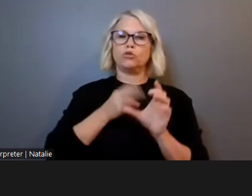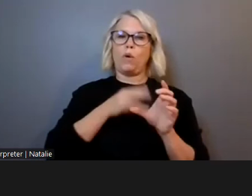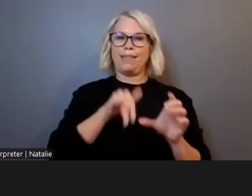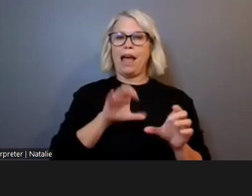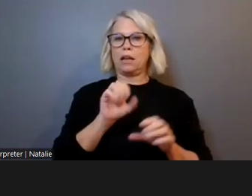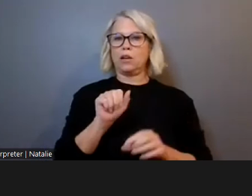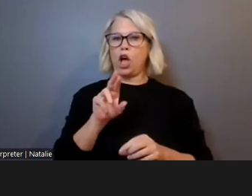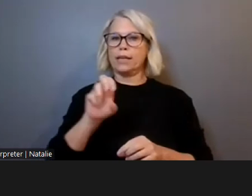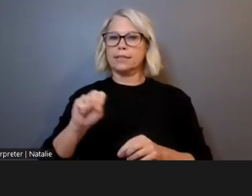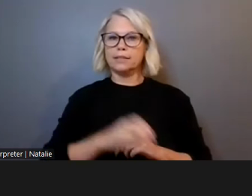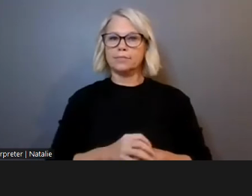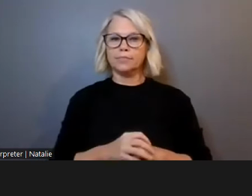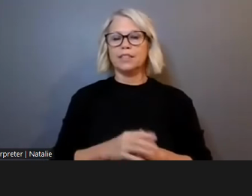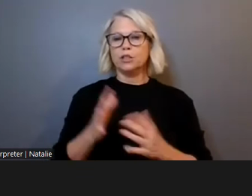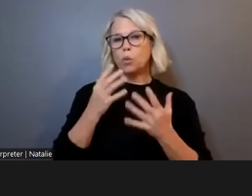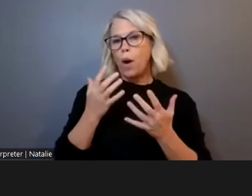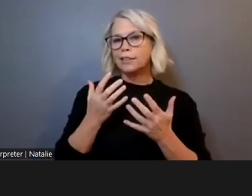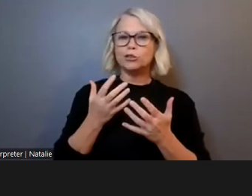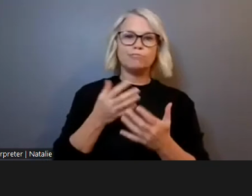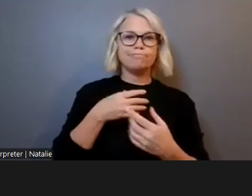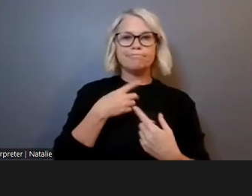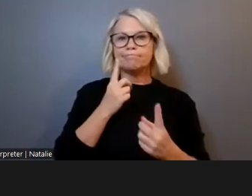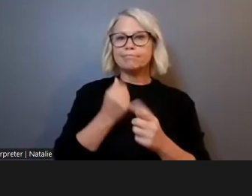I just wanted to give everybody an idea of what it is.